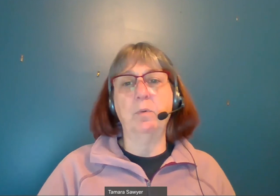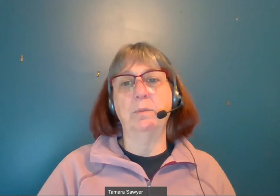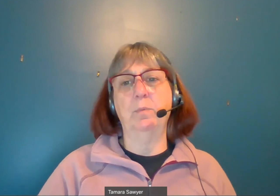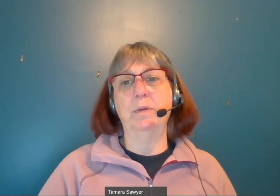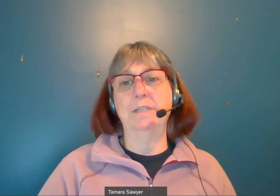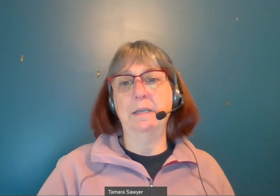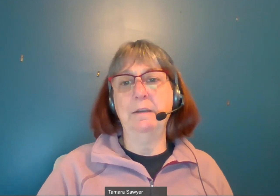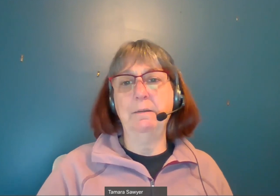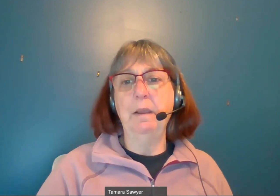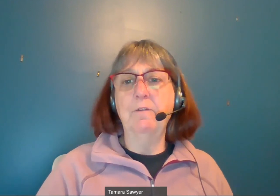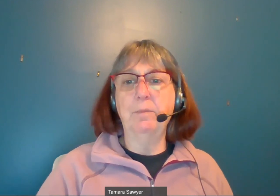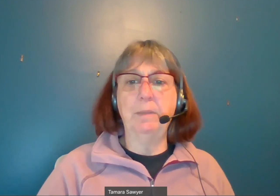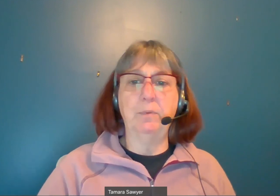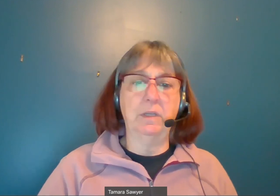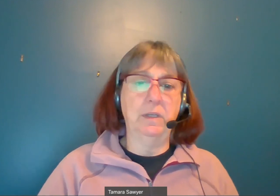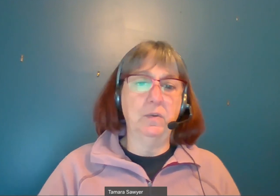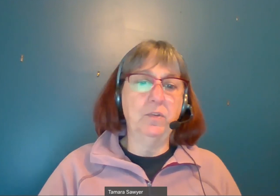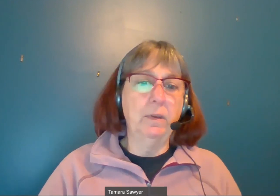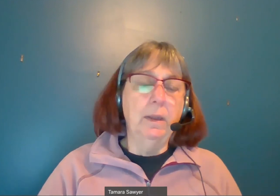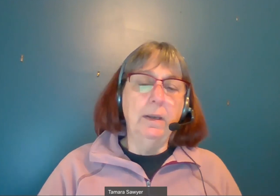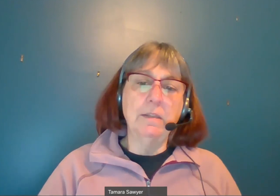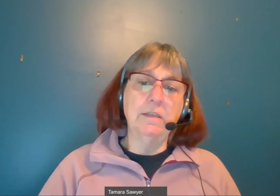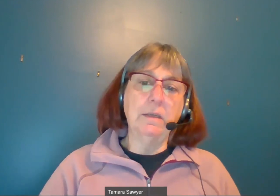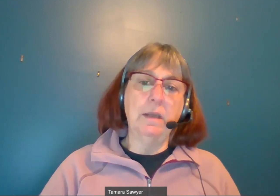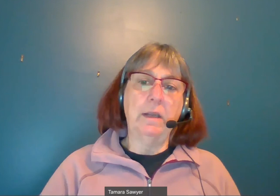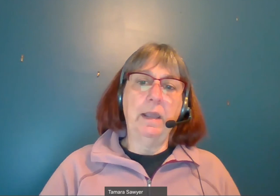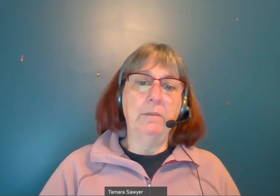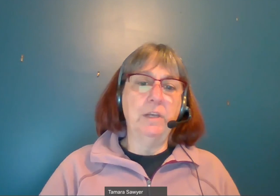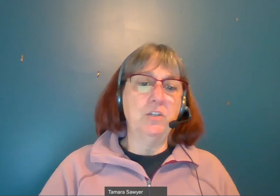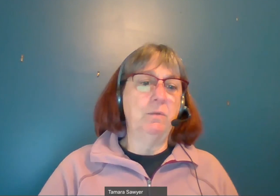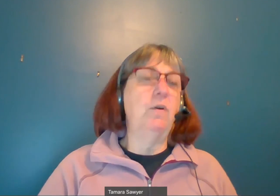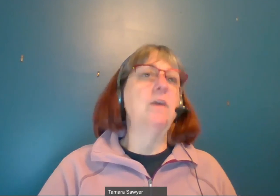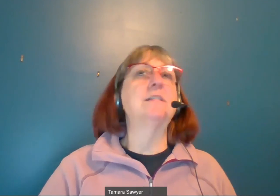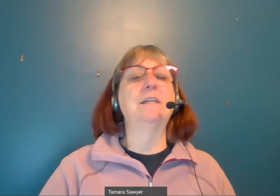the bullet points in it for people to use. Now, the second kind of animation we've all seen